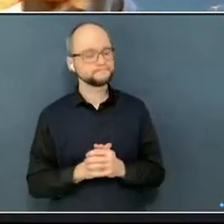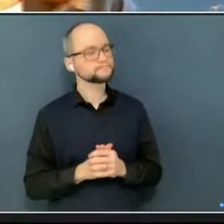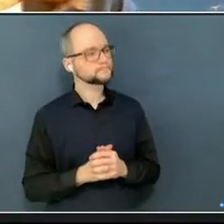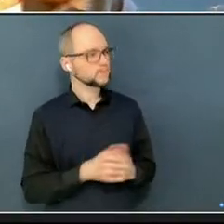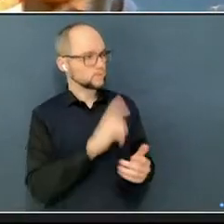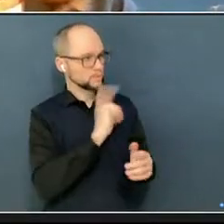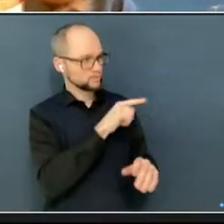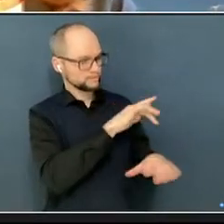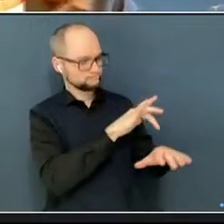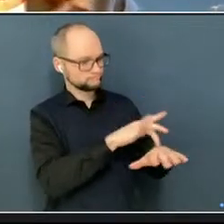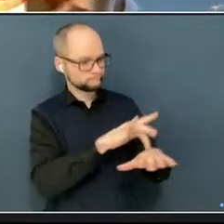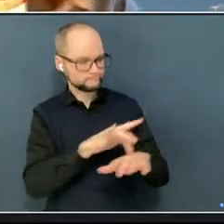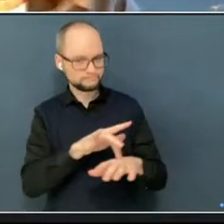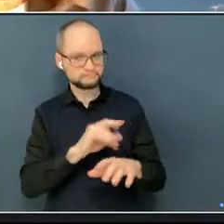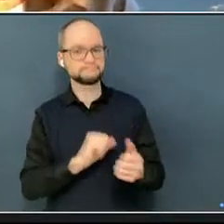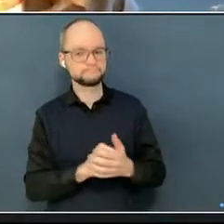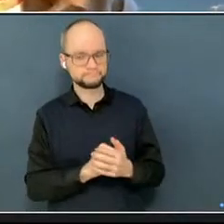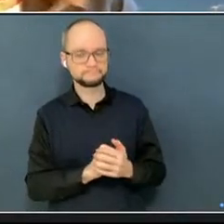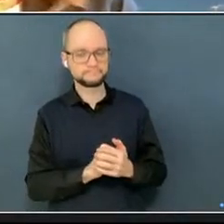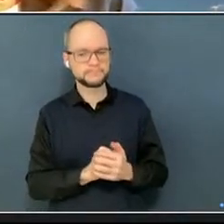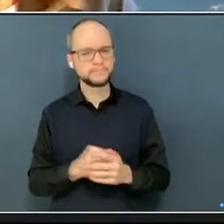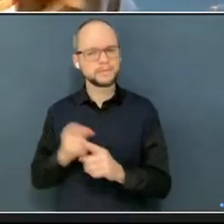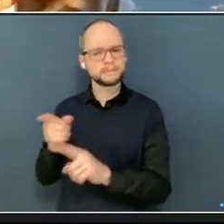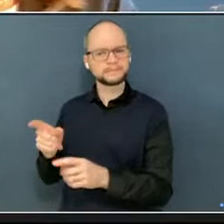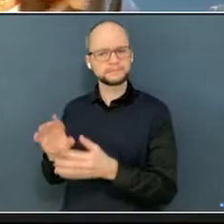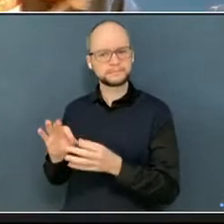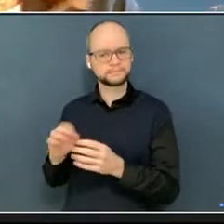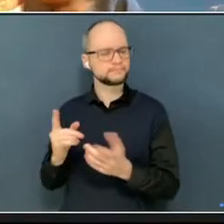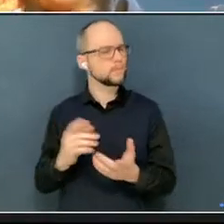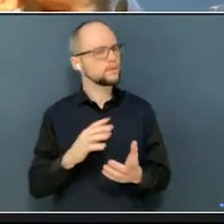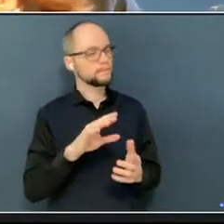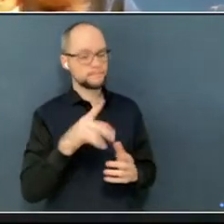of times but why are parks important? If you had to give three reasons what